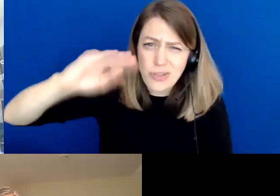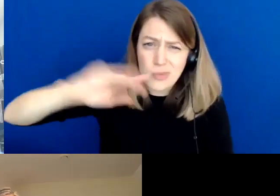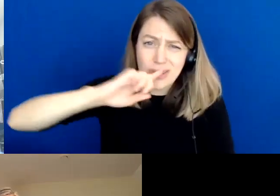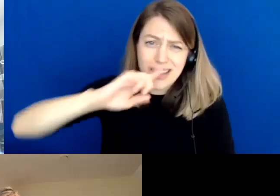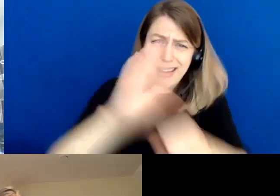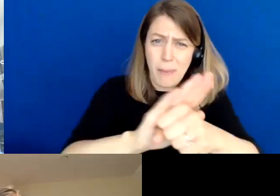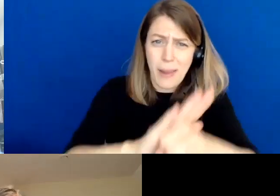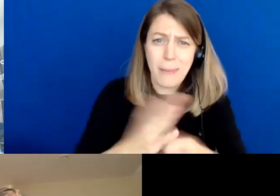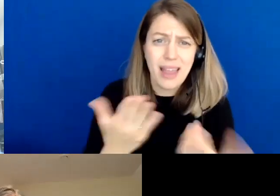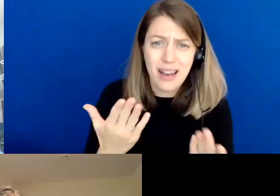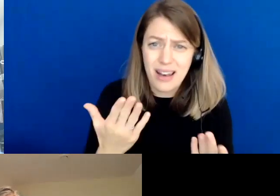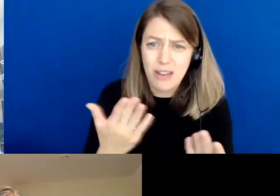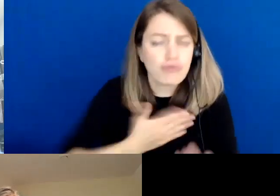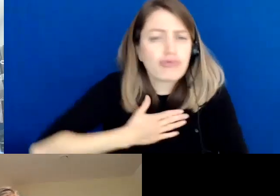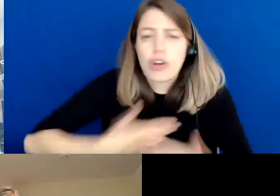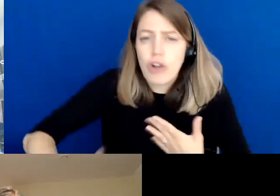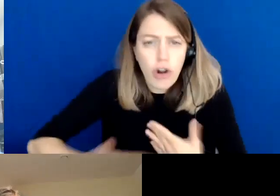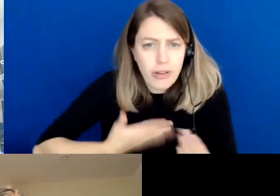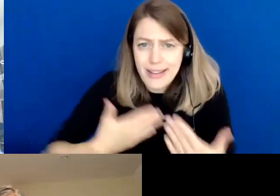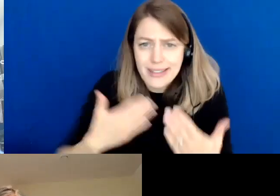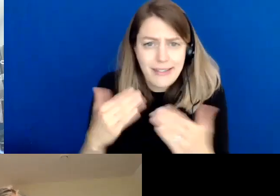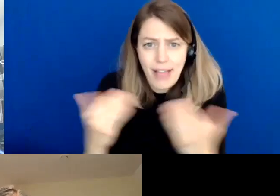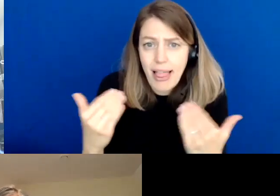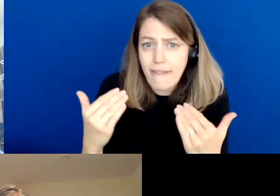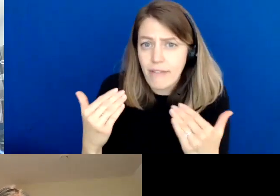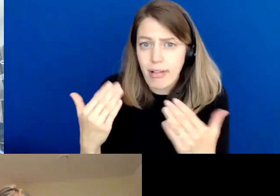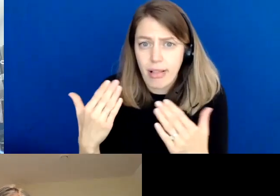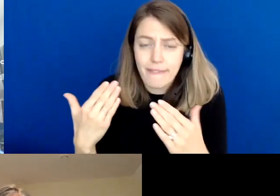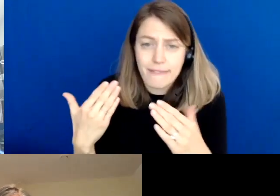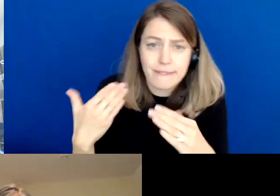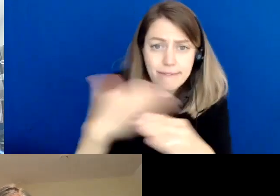and I just really applaud you for that and I